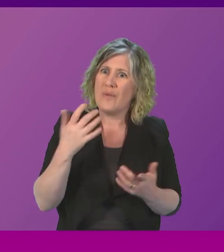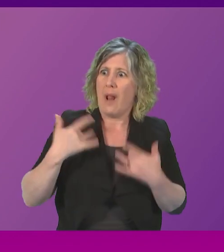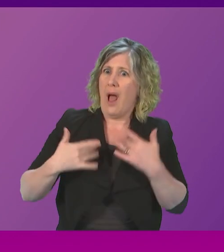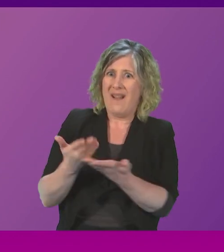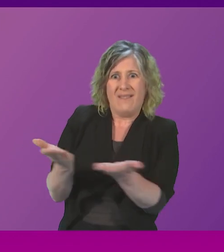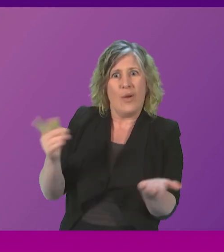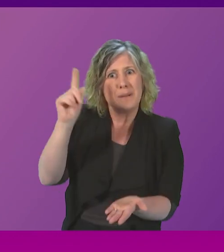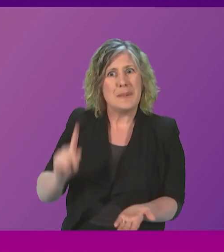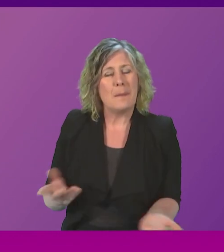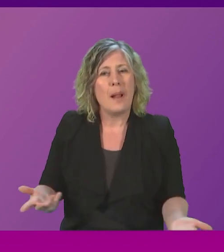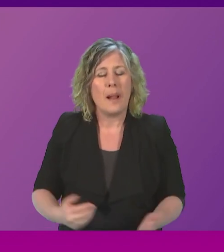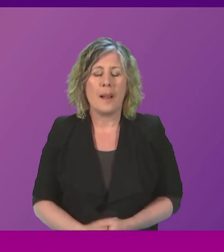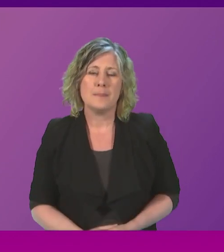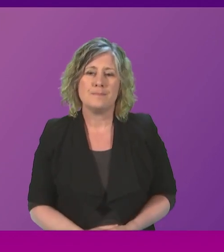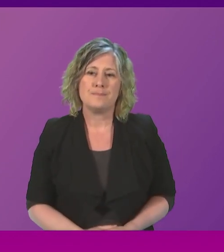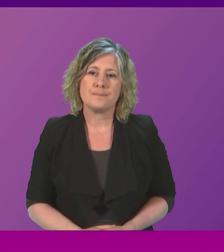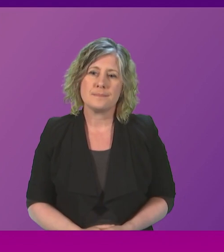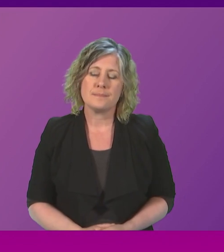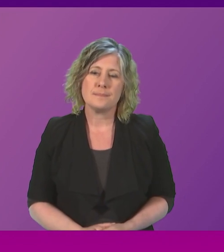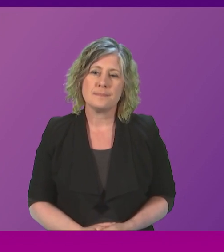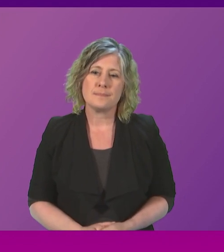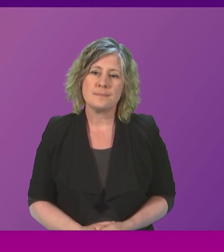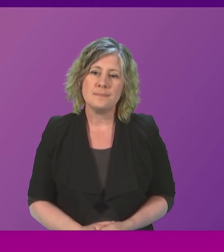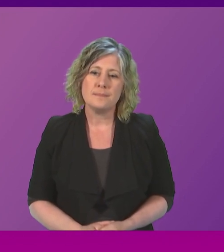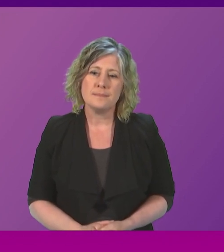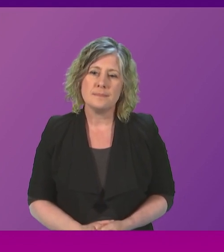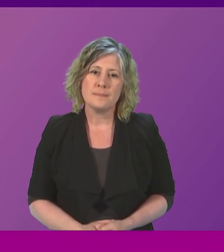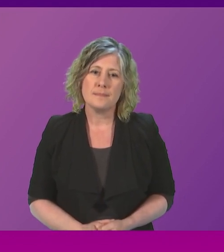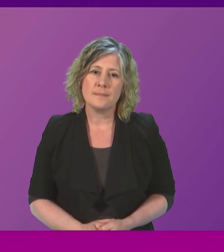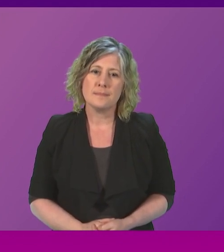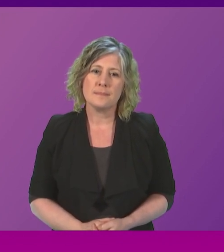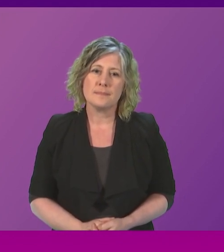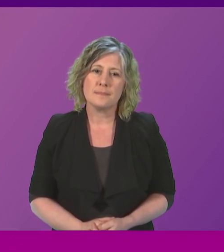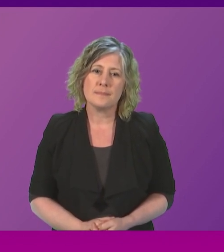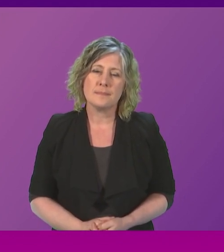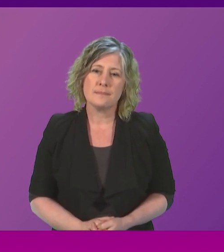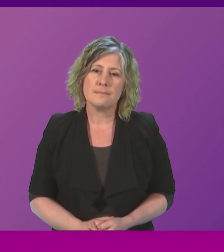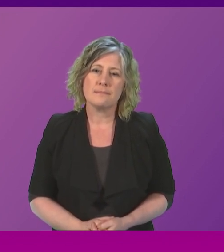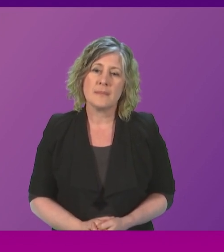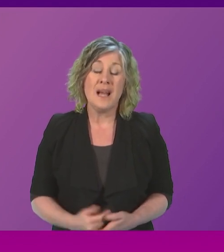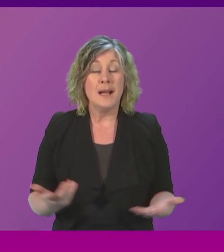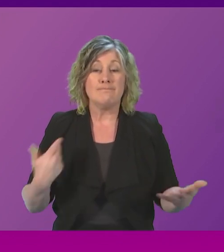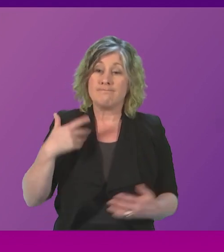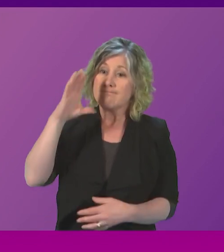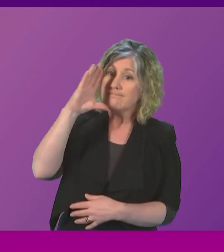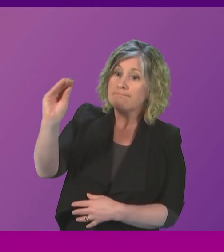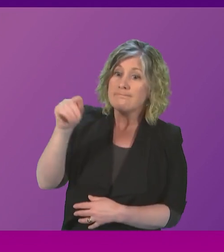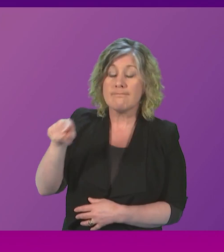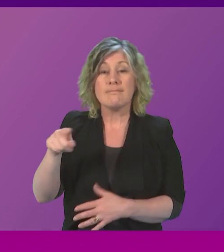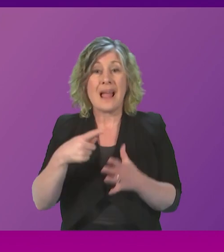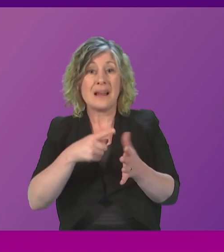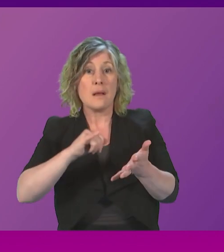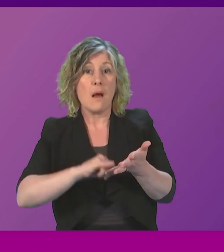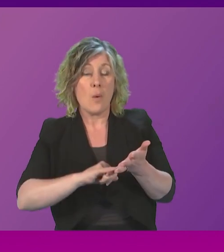I again say to Anas Sarwar that I am not suggesting, and have never suggested, that there were